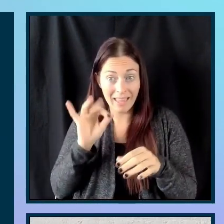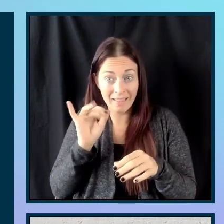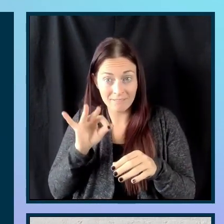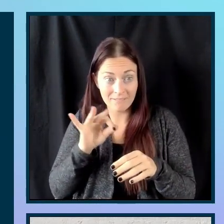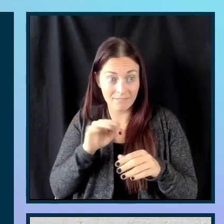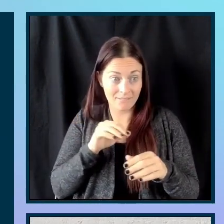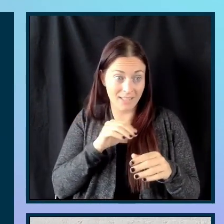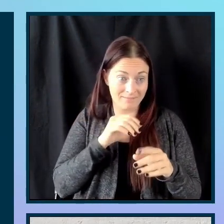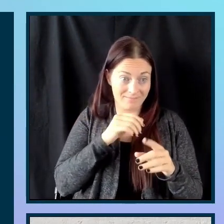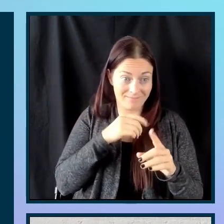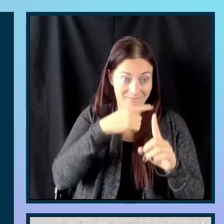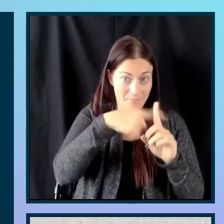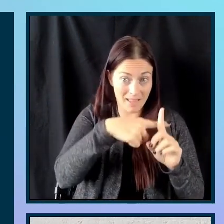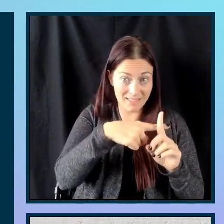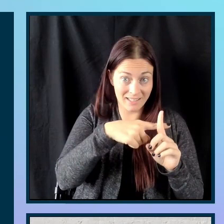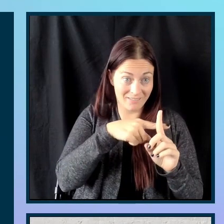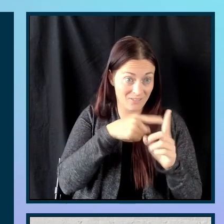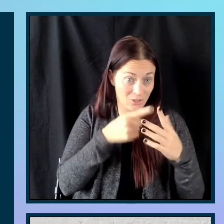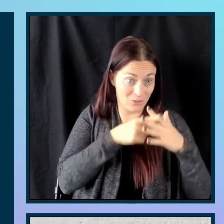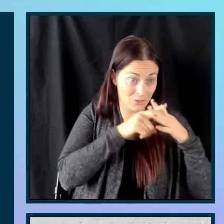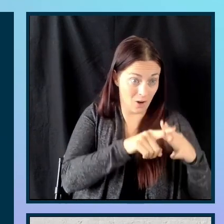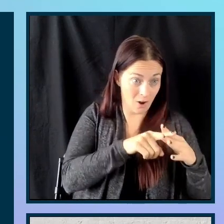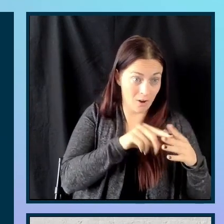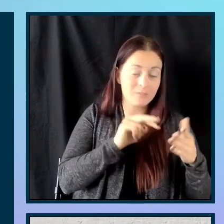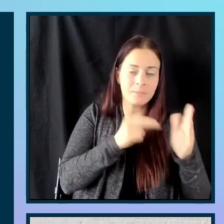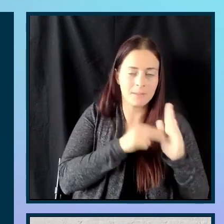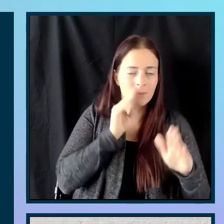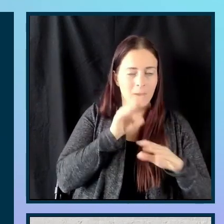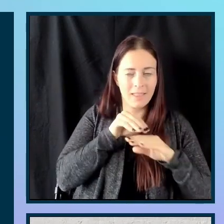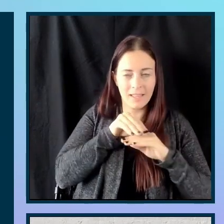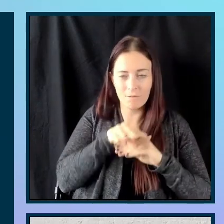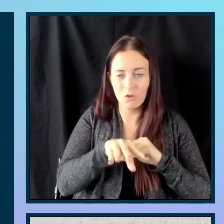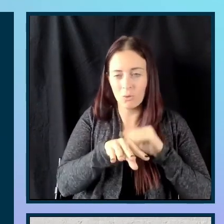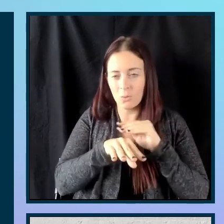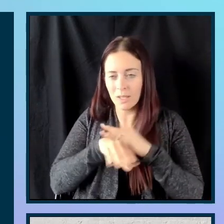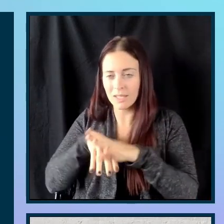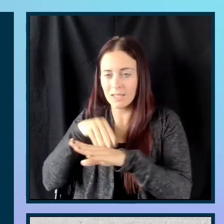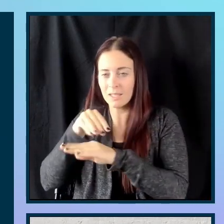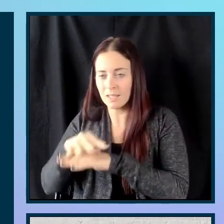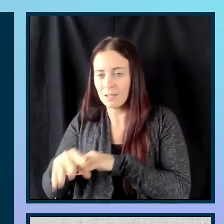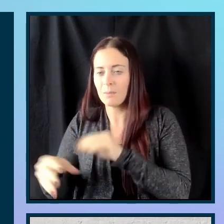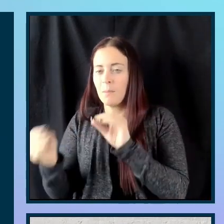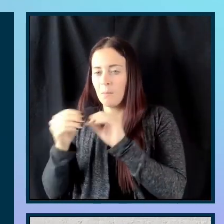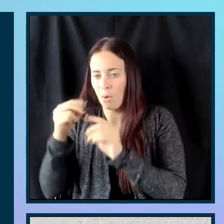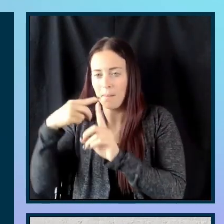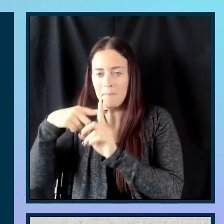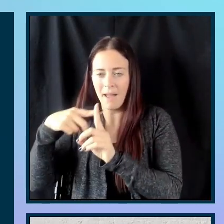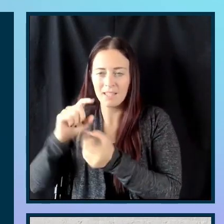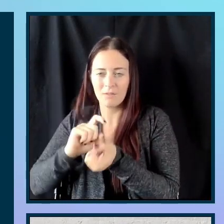furthering a cycle of influence. Everyone levels up and increases the expectations